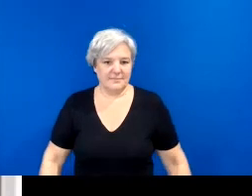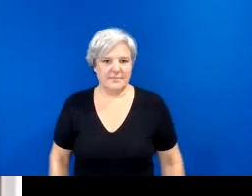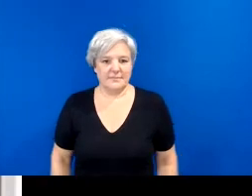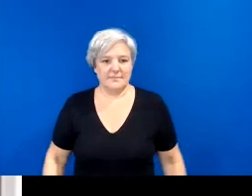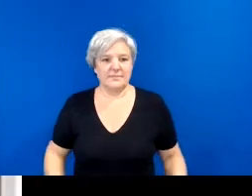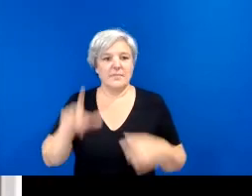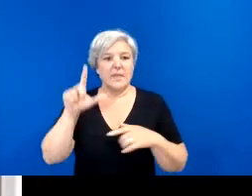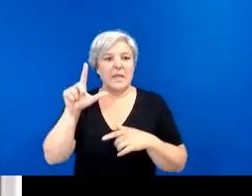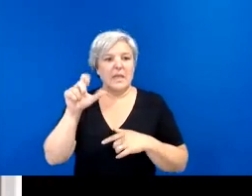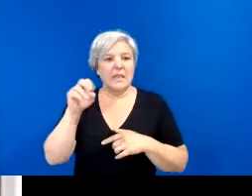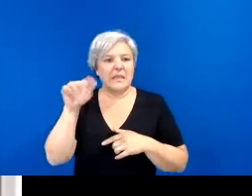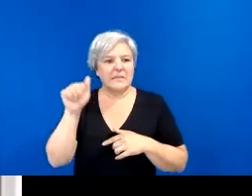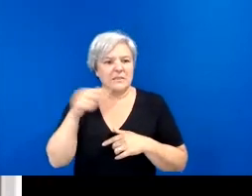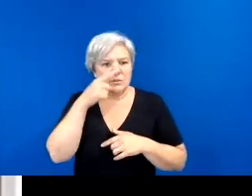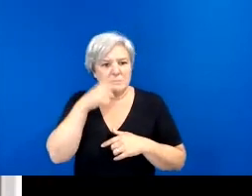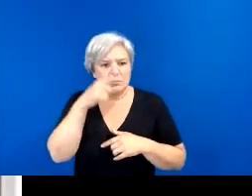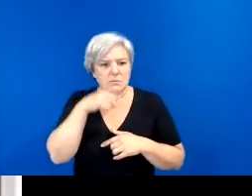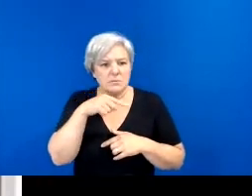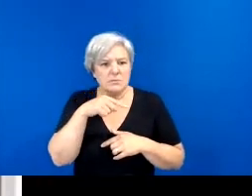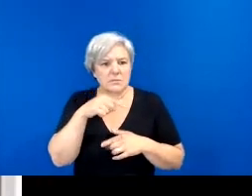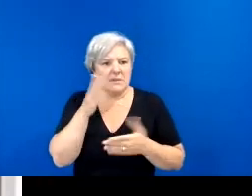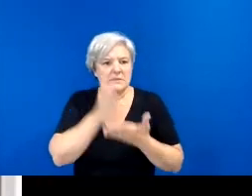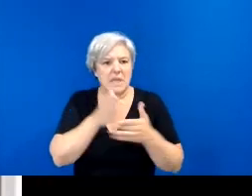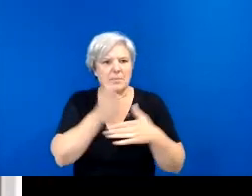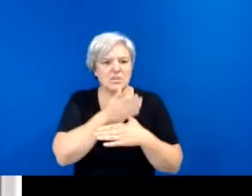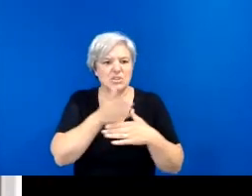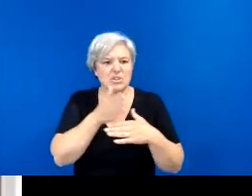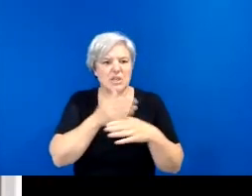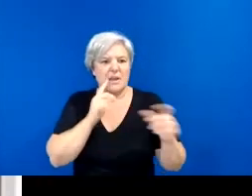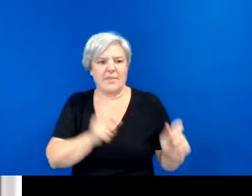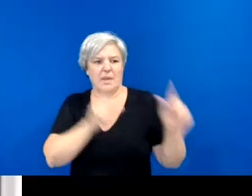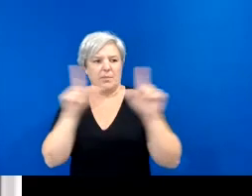if you wouldn't mind, stop sharing. So I think I'm going to